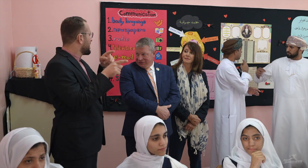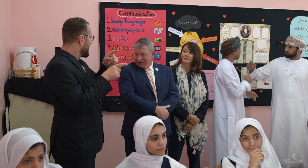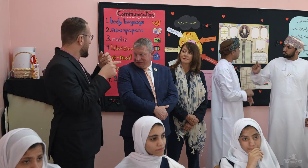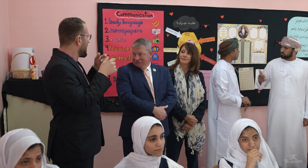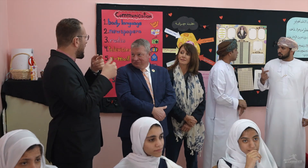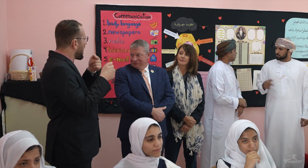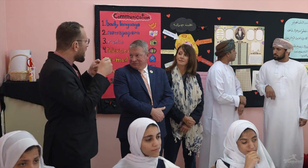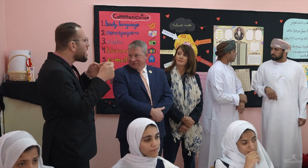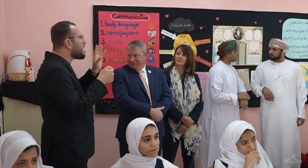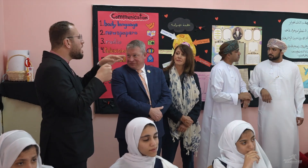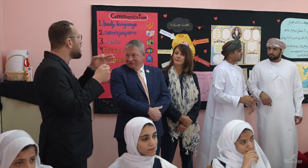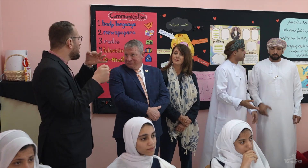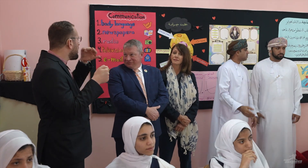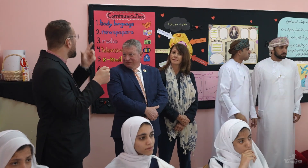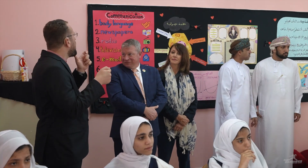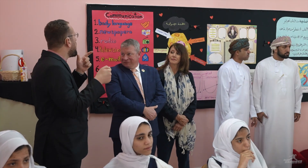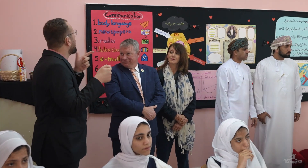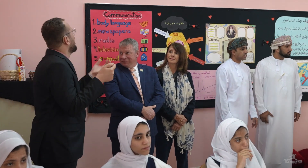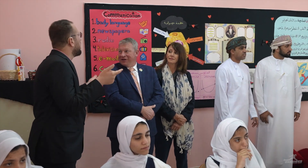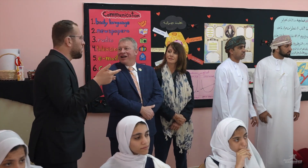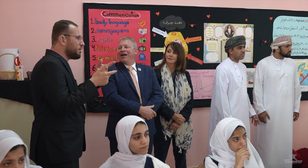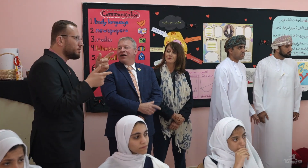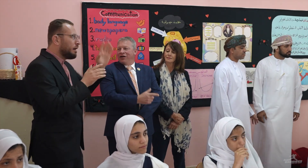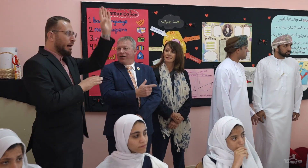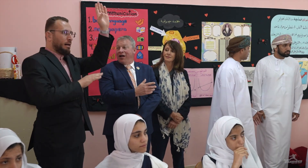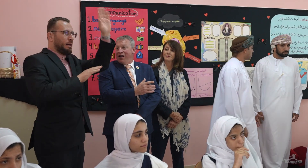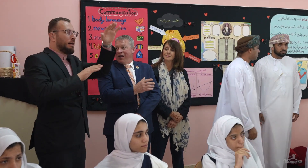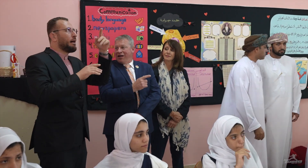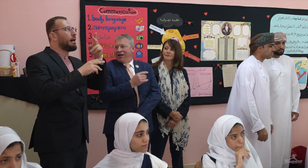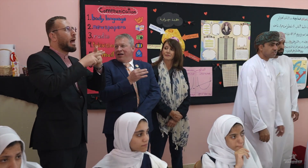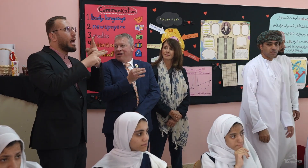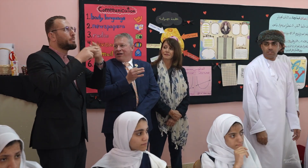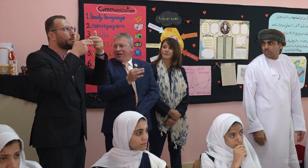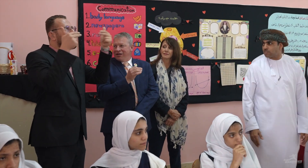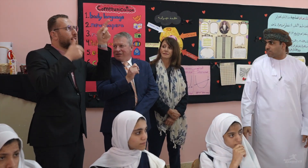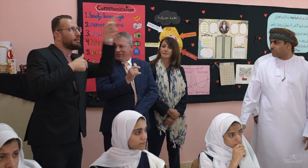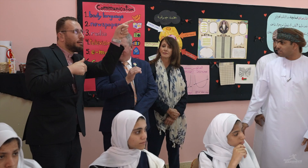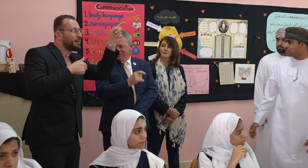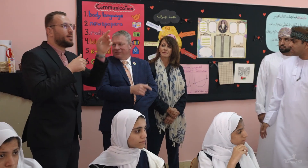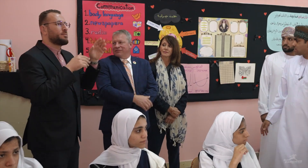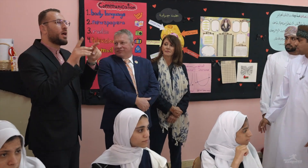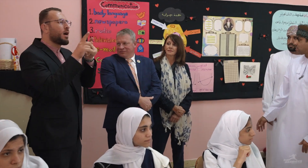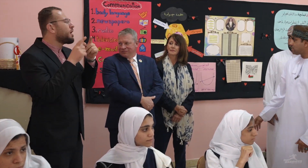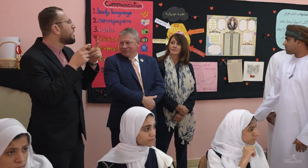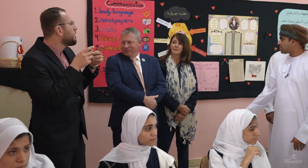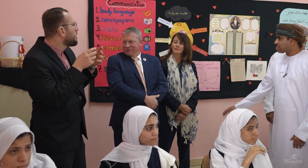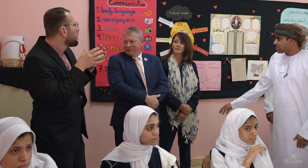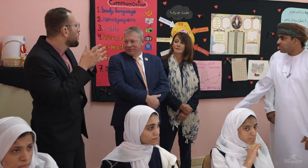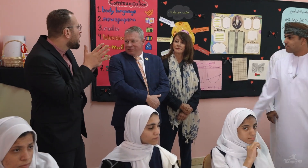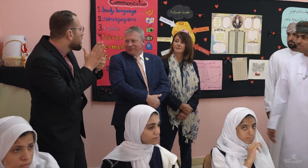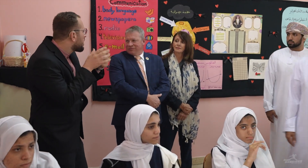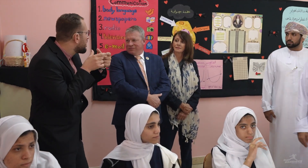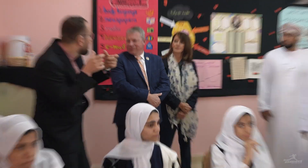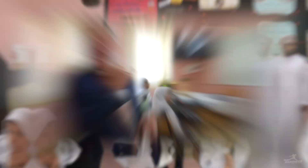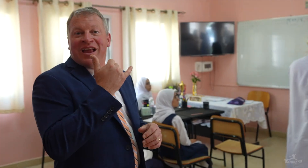She’s encouraging the students to participate, emphasizing vocabulary and definitions of terms.